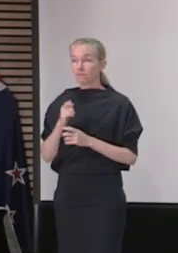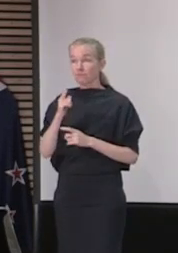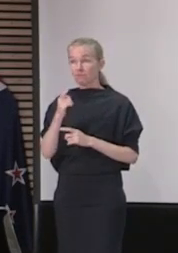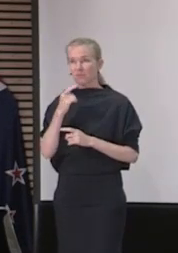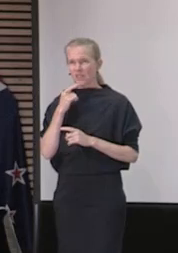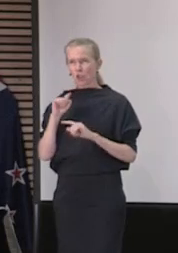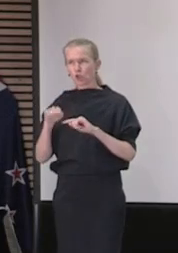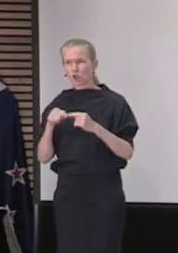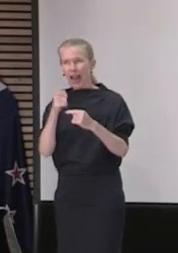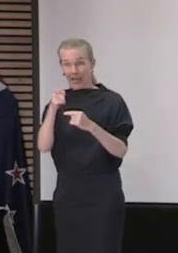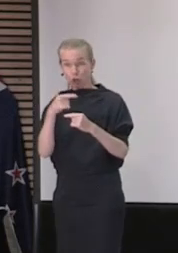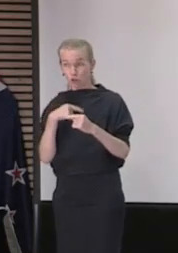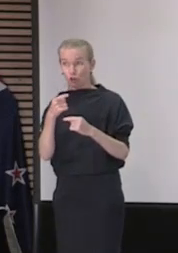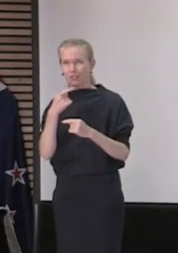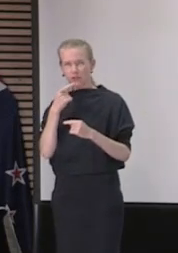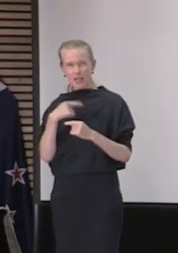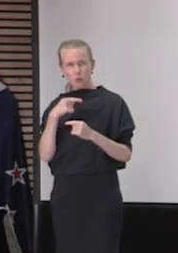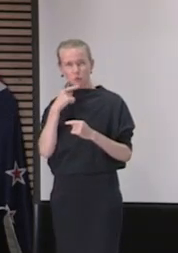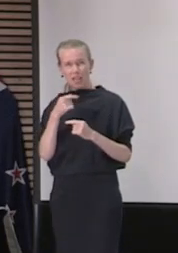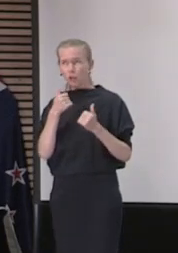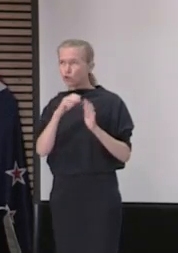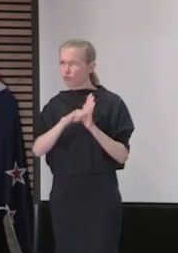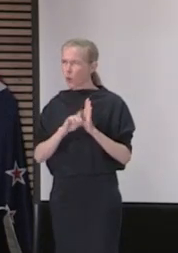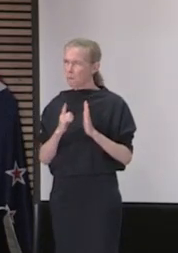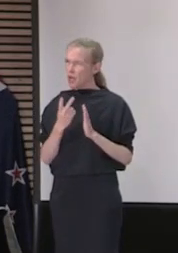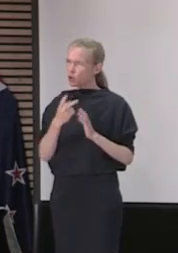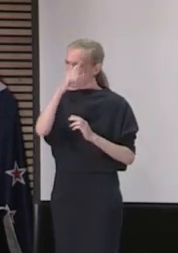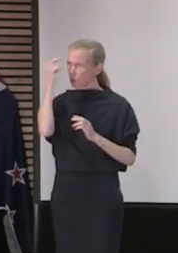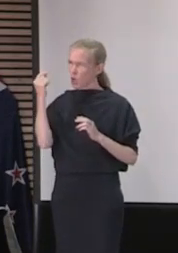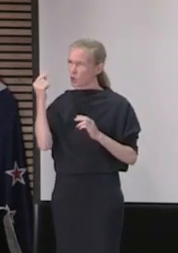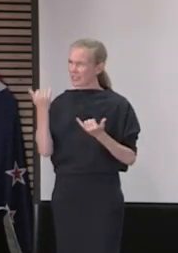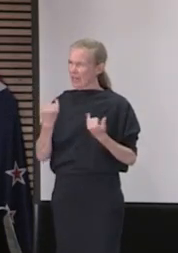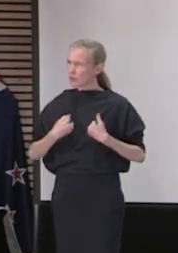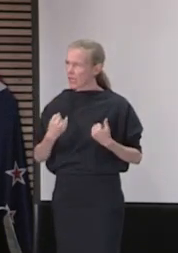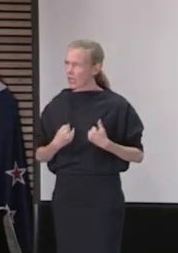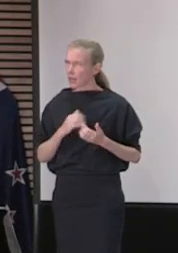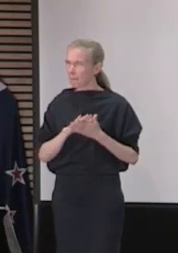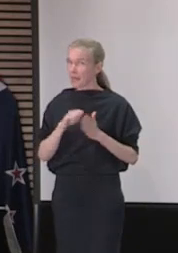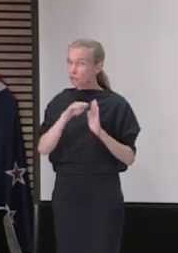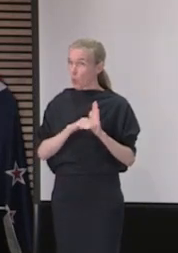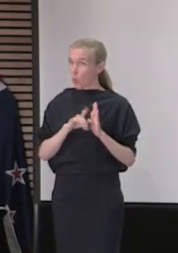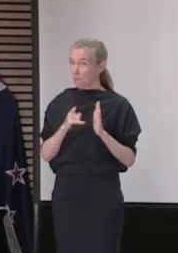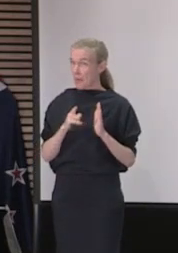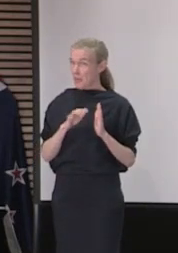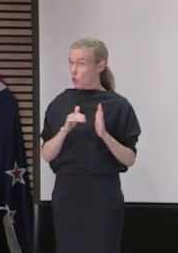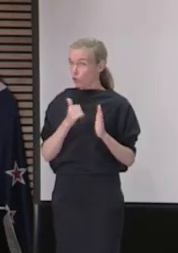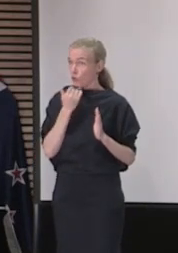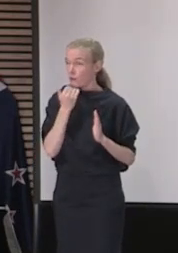COVID-19? Whatwe don't know is where theycontracted it, and it may bethat it wasn't in theworkplace. That's part of theinvestigation is to look intothat.